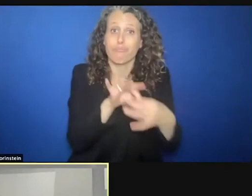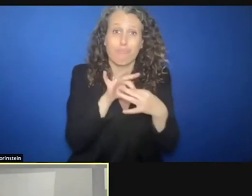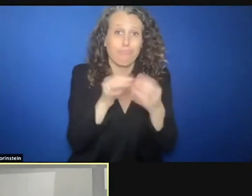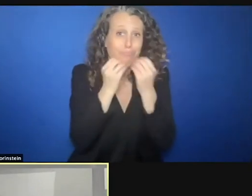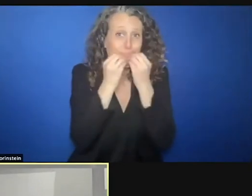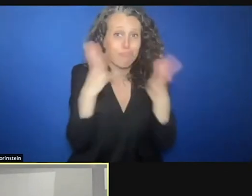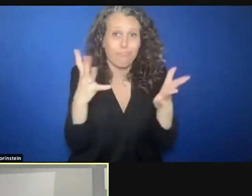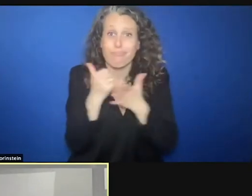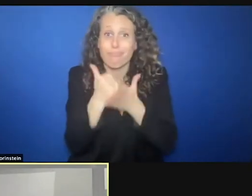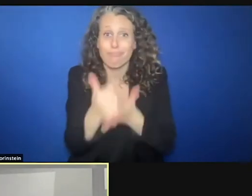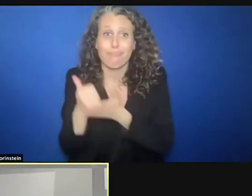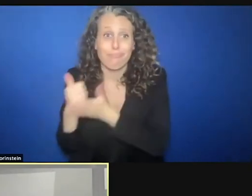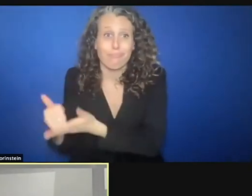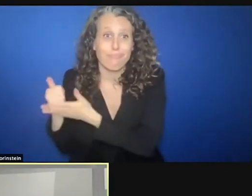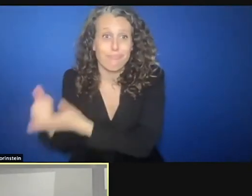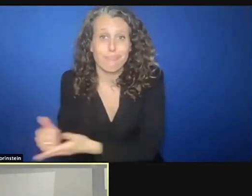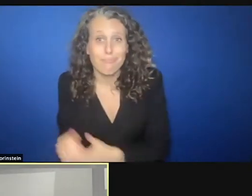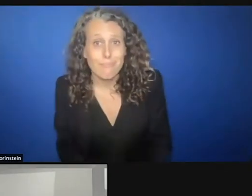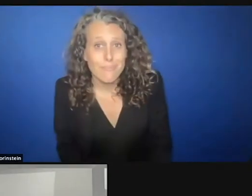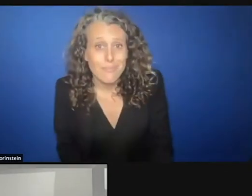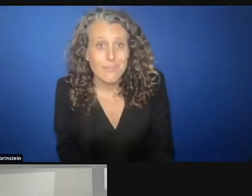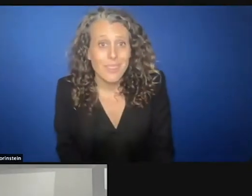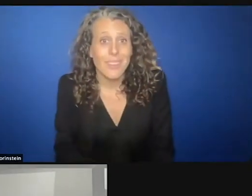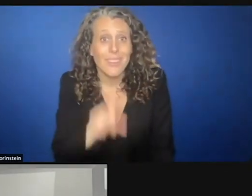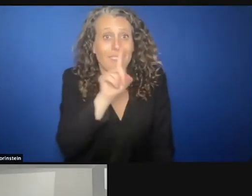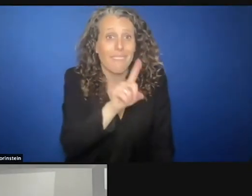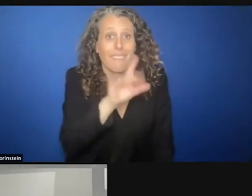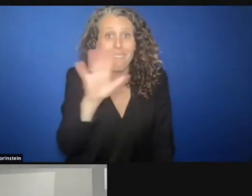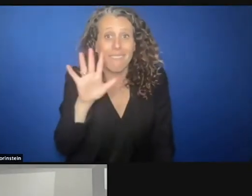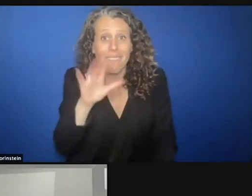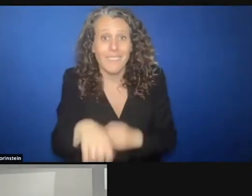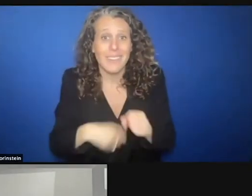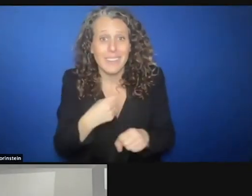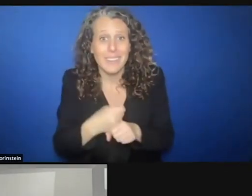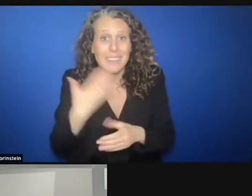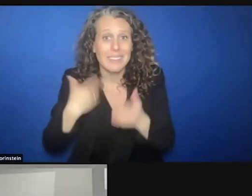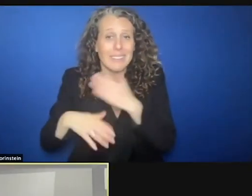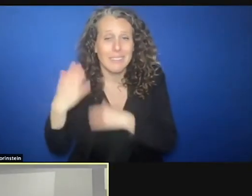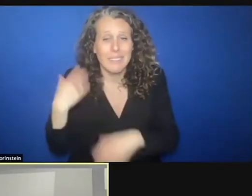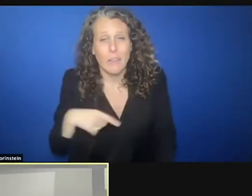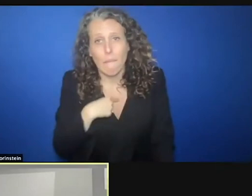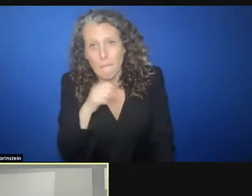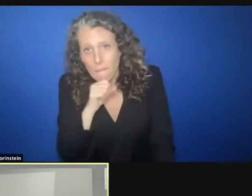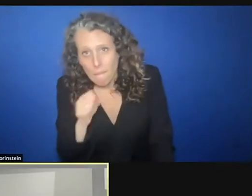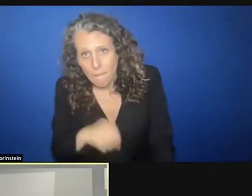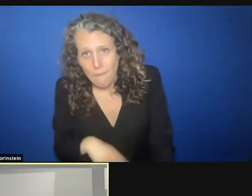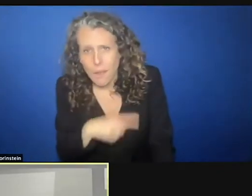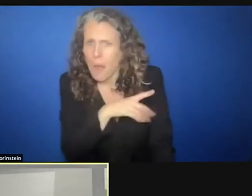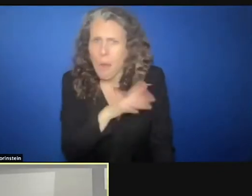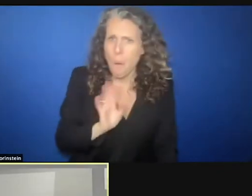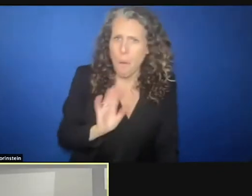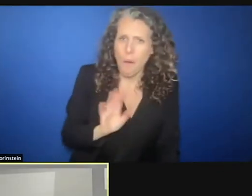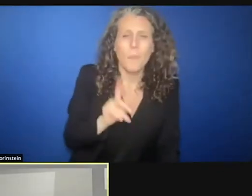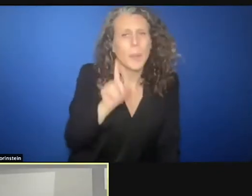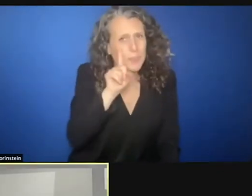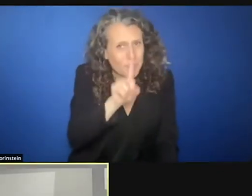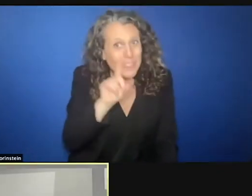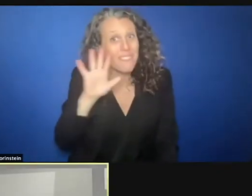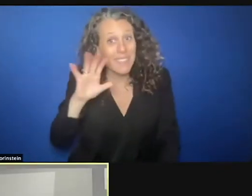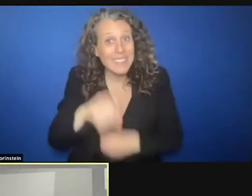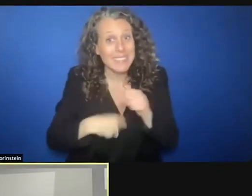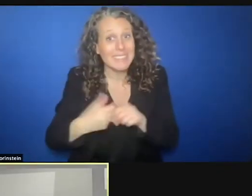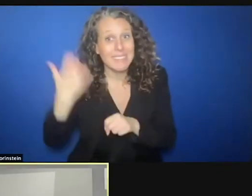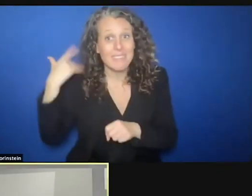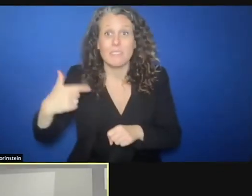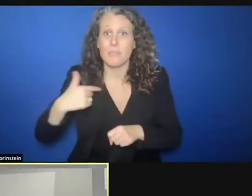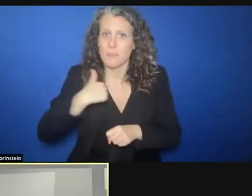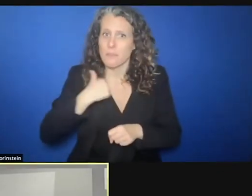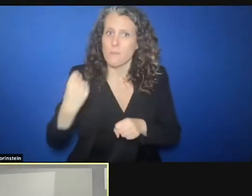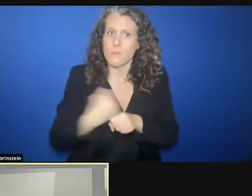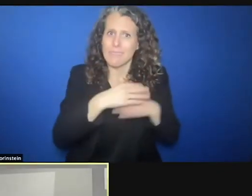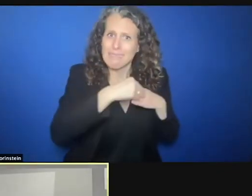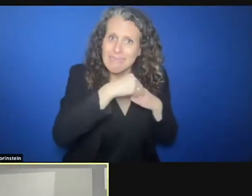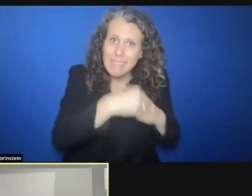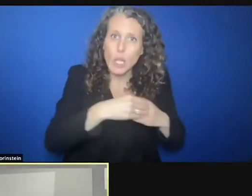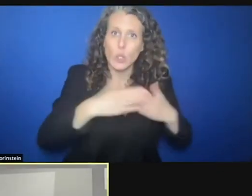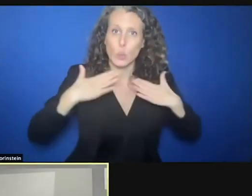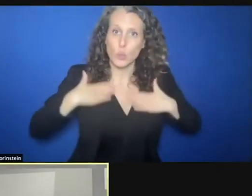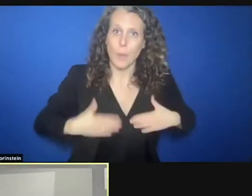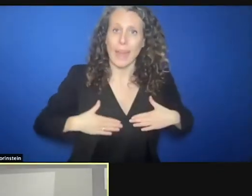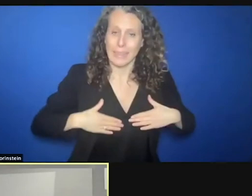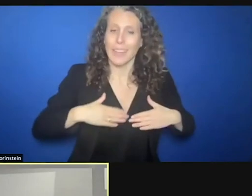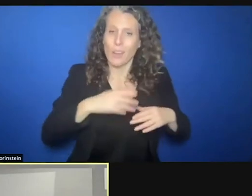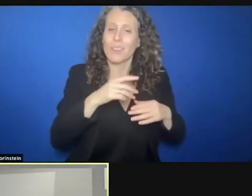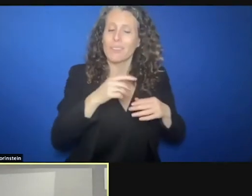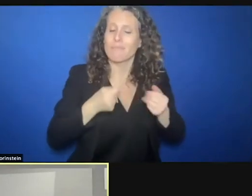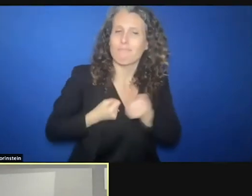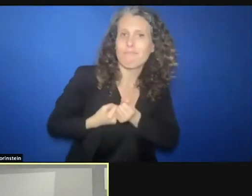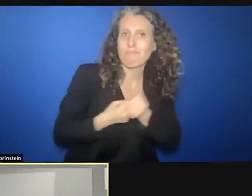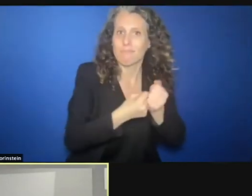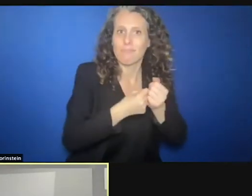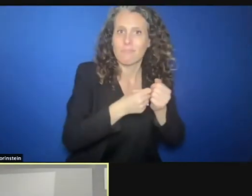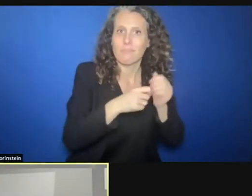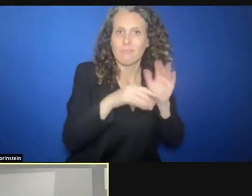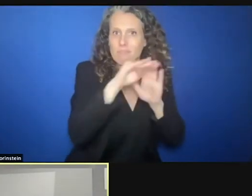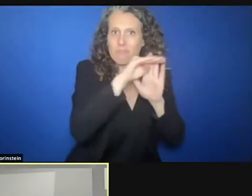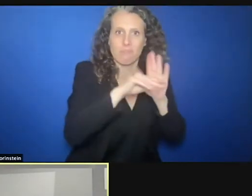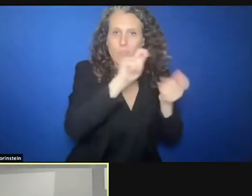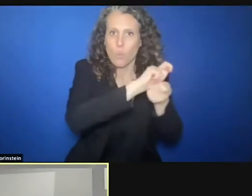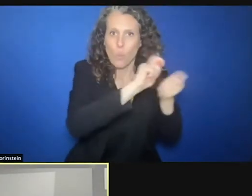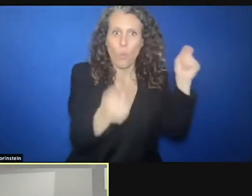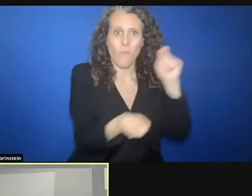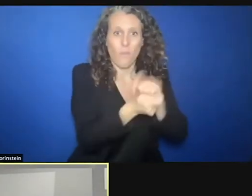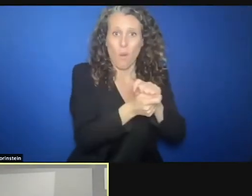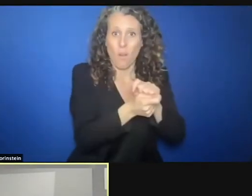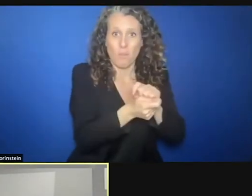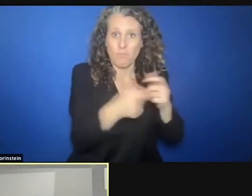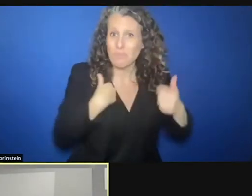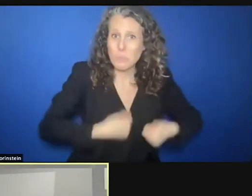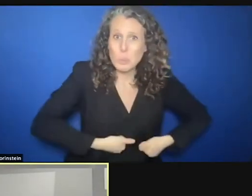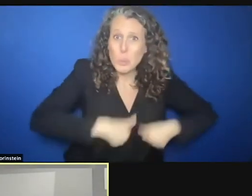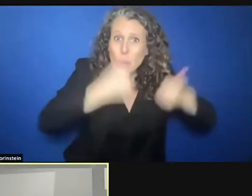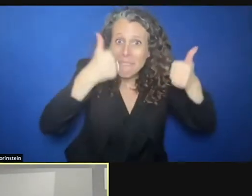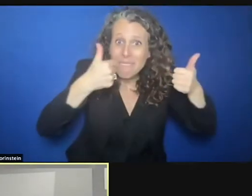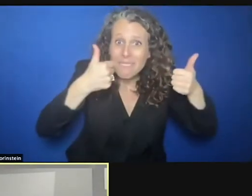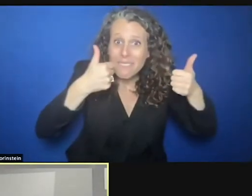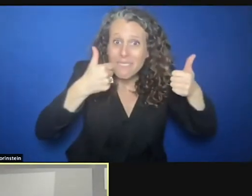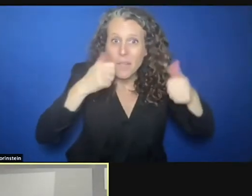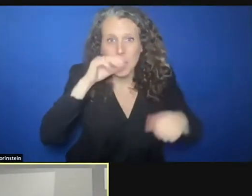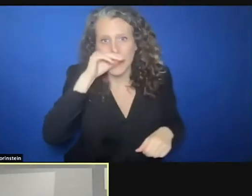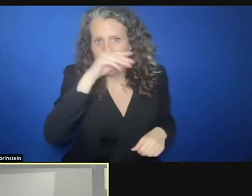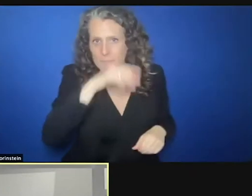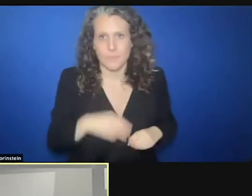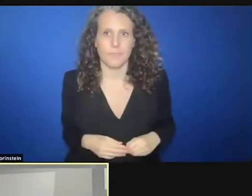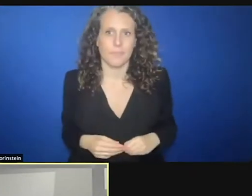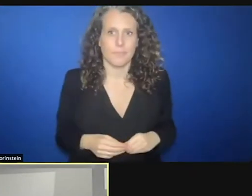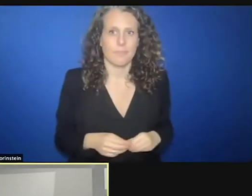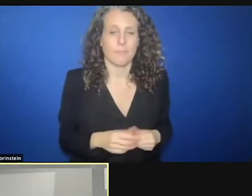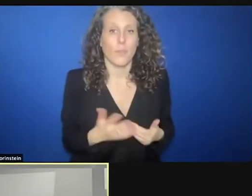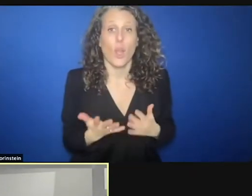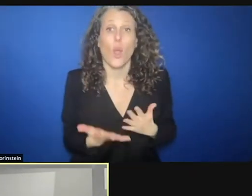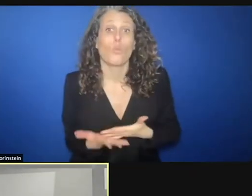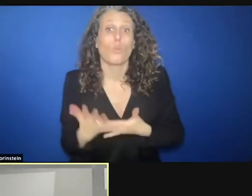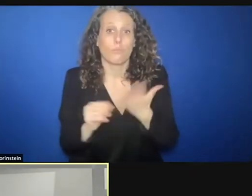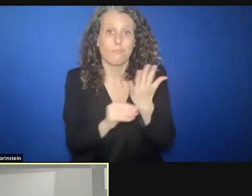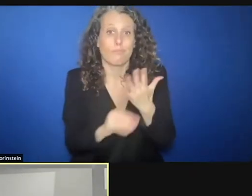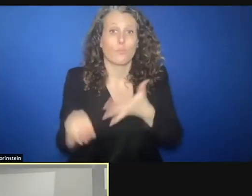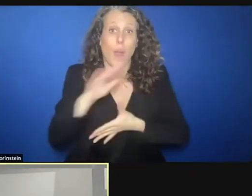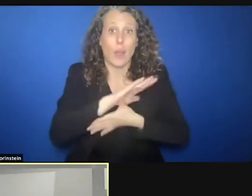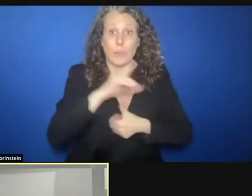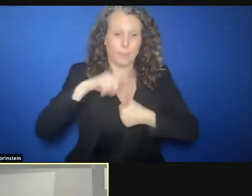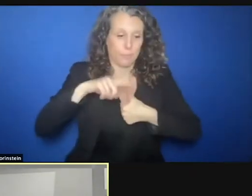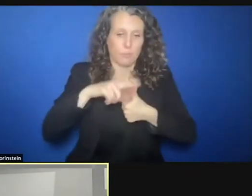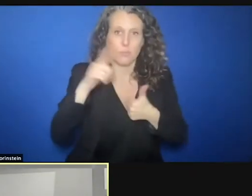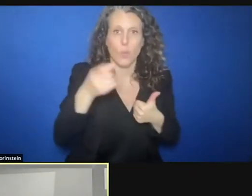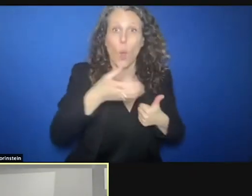50 years ago I two things was our priorities. The lack of water sanitation, wash.